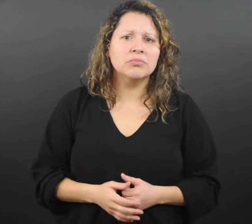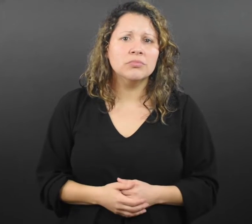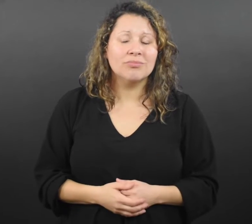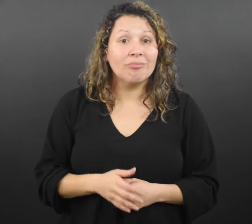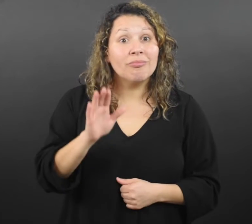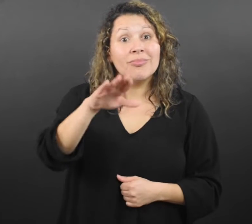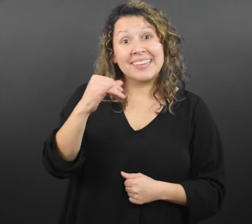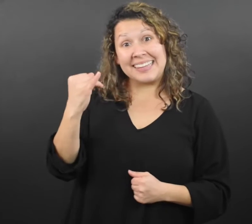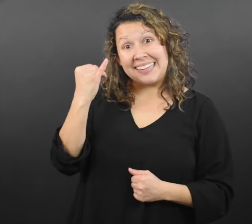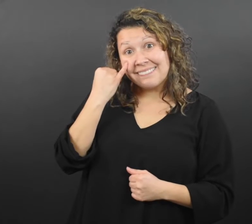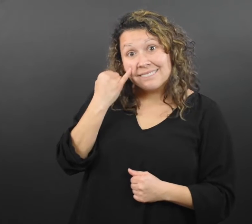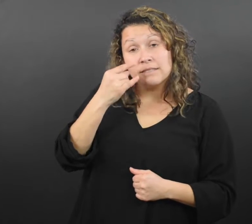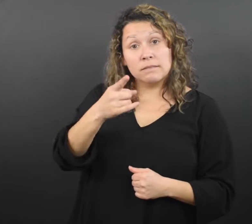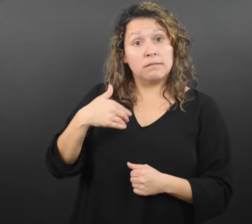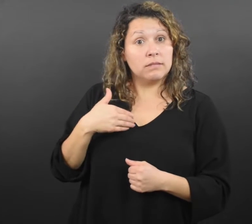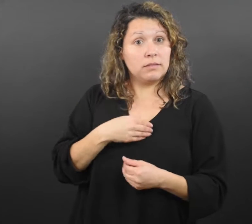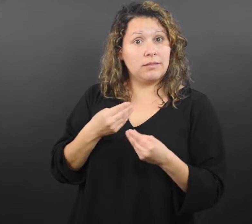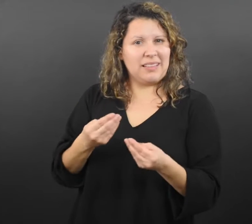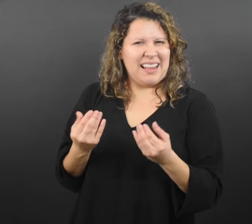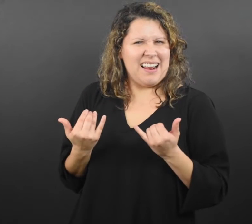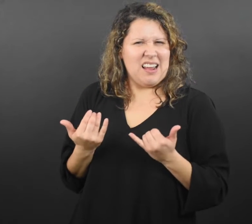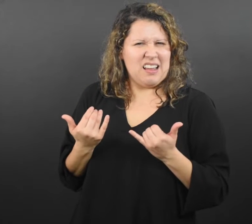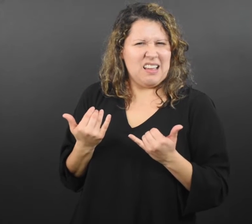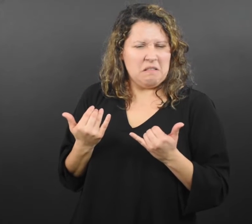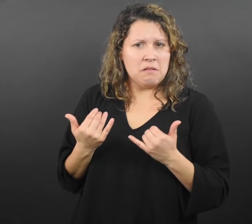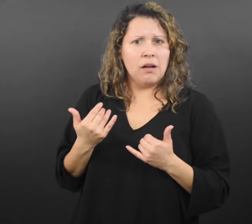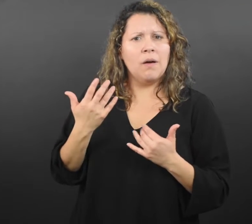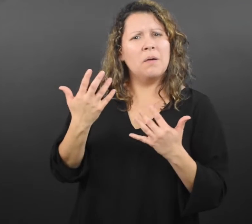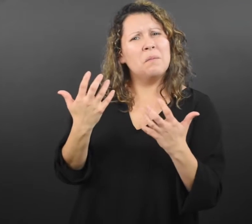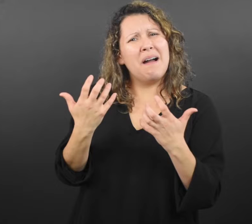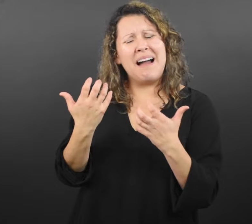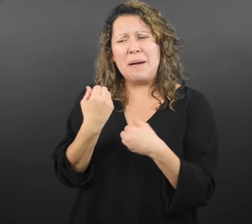do not need to change. ● If you are breastfeeding now